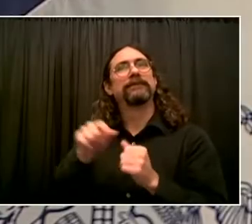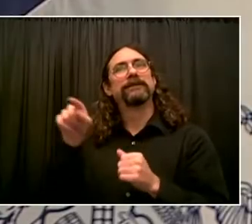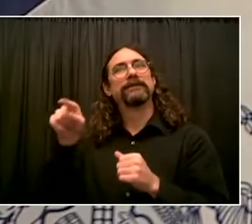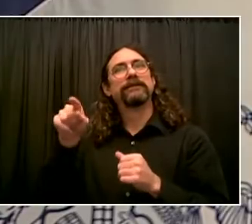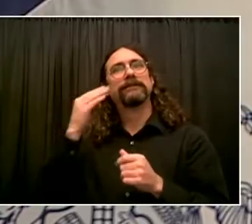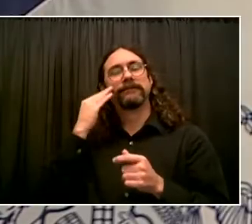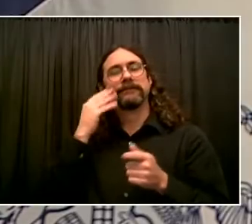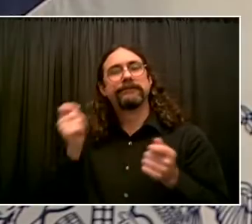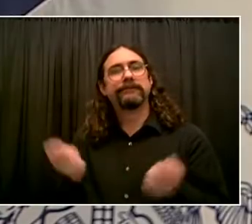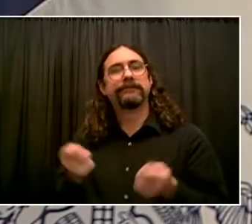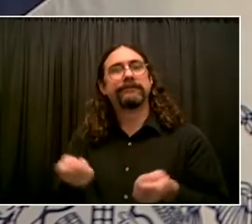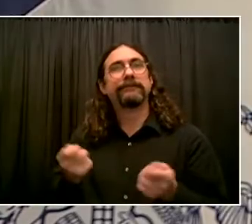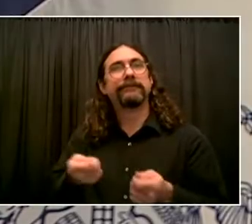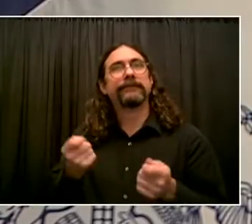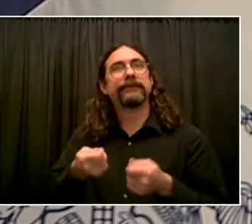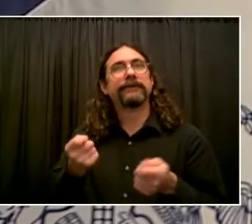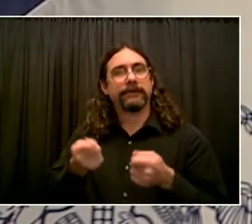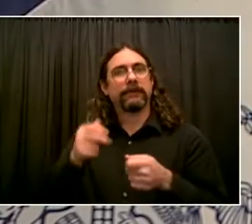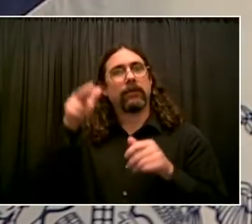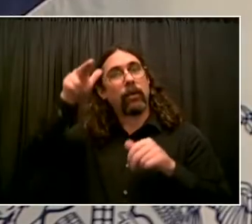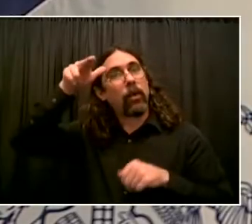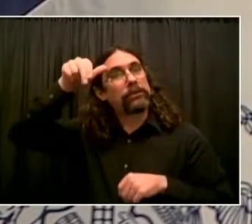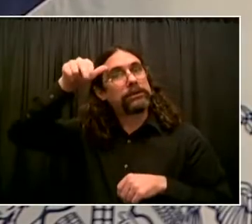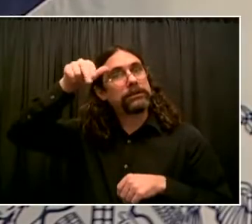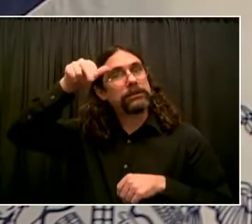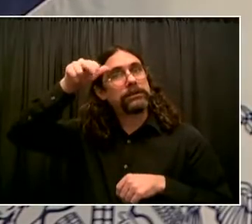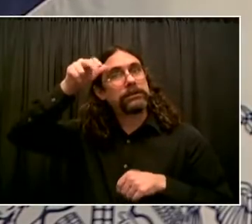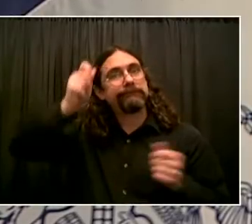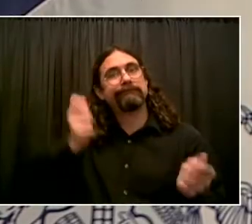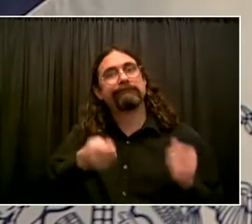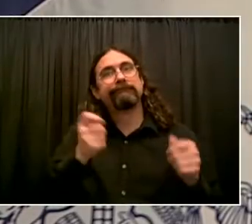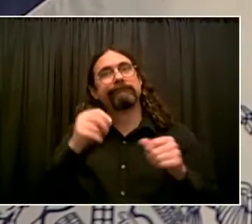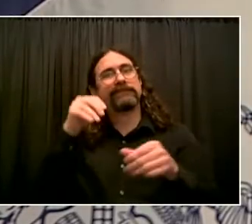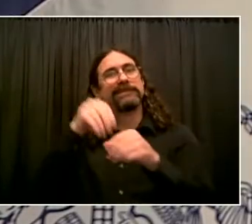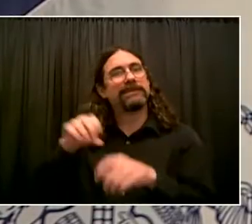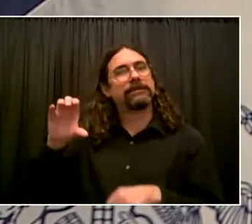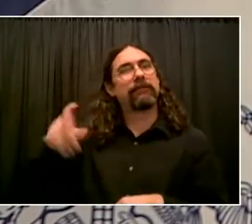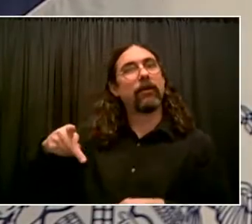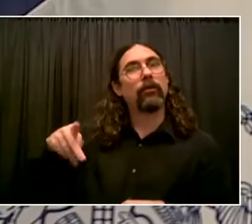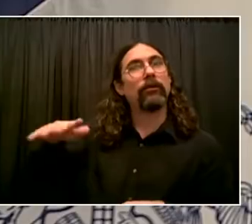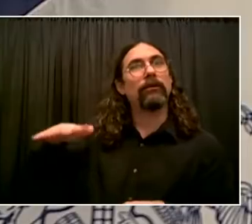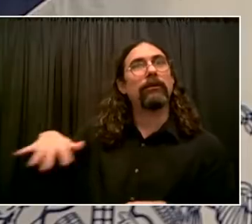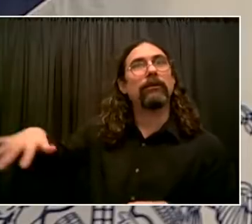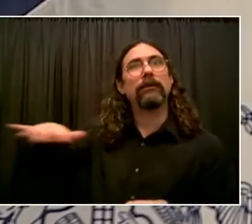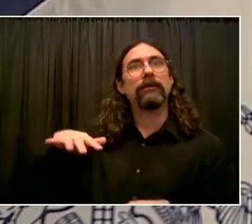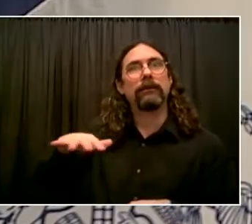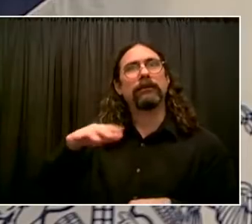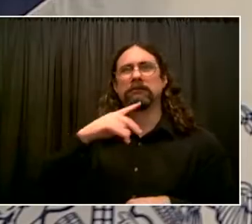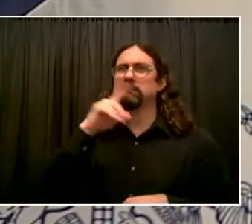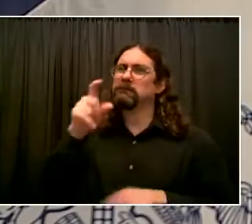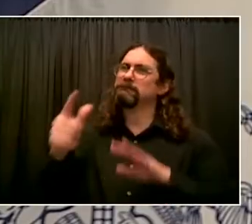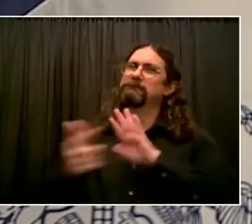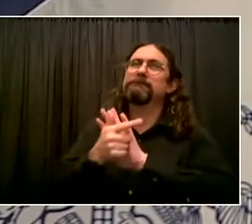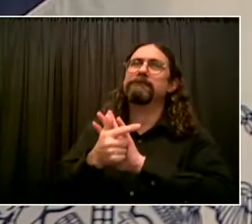THAT YOU WOULD ALSO TAKE A SEAT WIDE APPROACH TO BANNING HORSE CARRIAGES. IN THAT CASE, HORSERACING